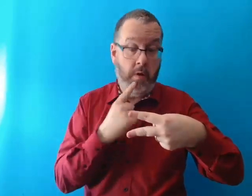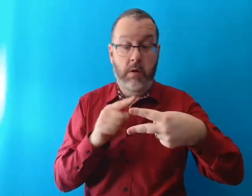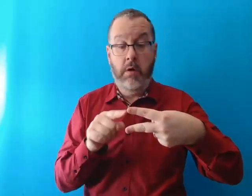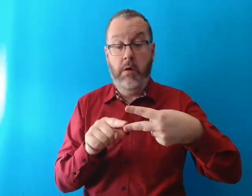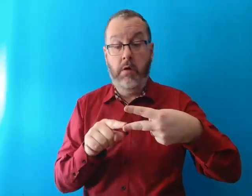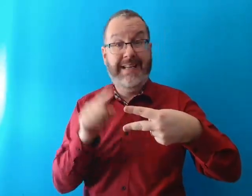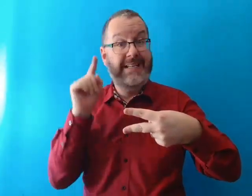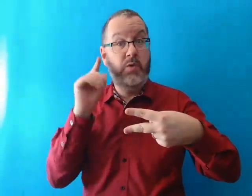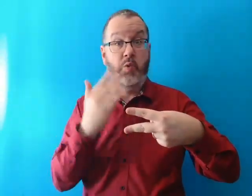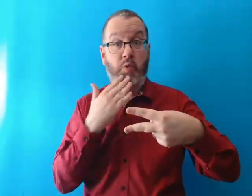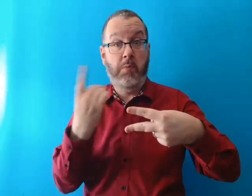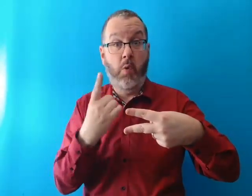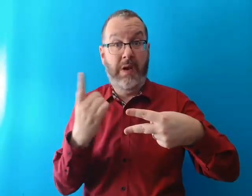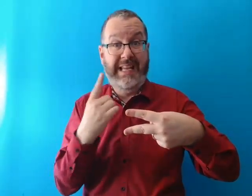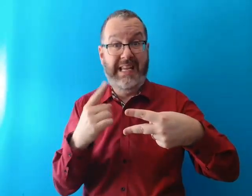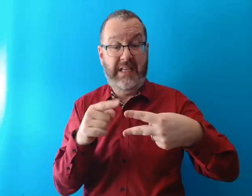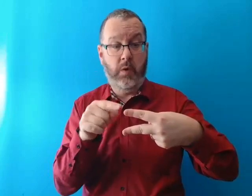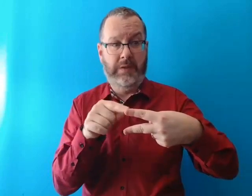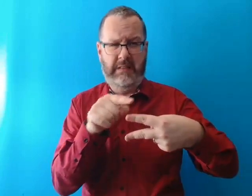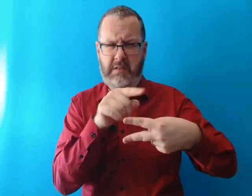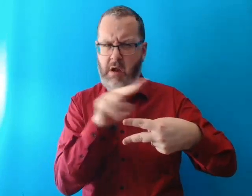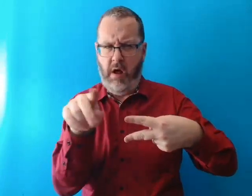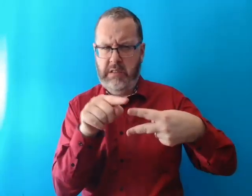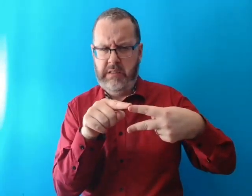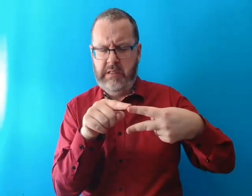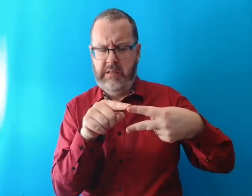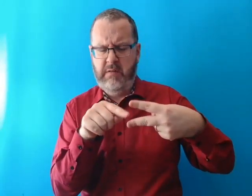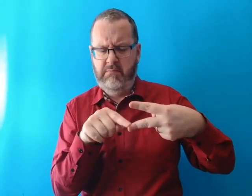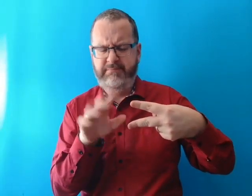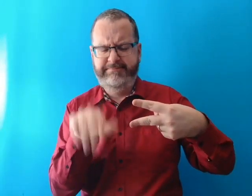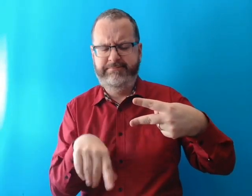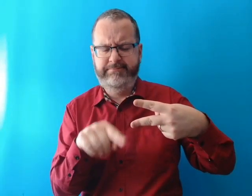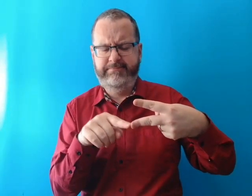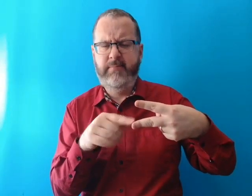but the options allowed by the form did not capture this;